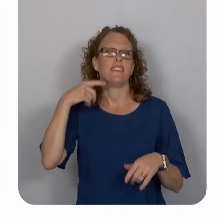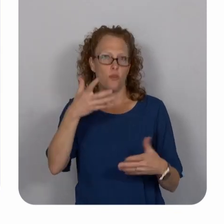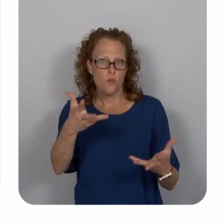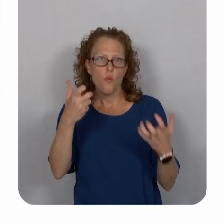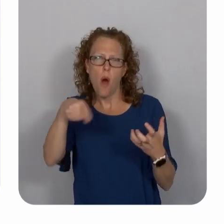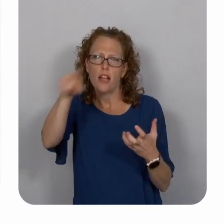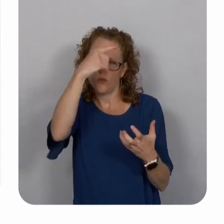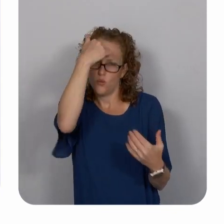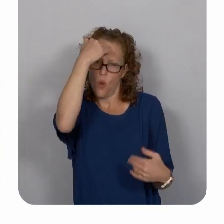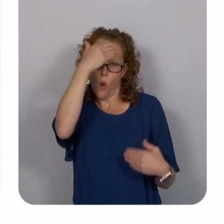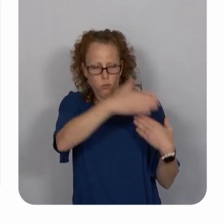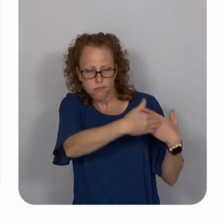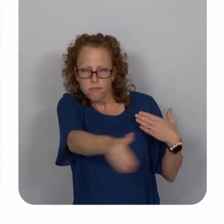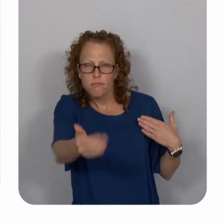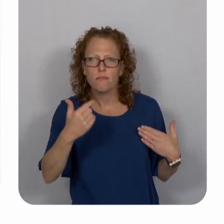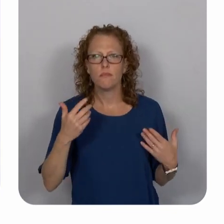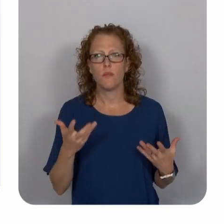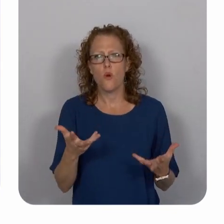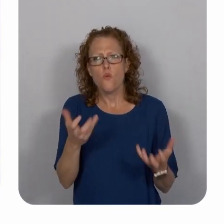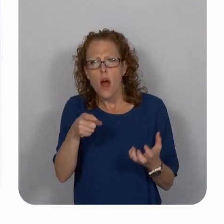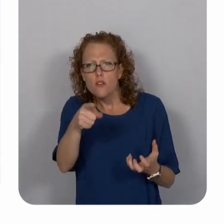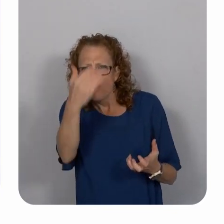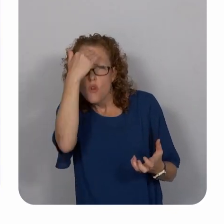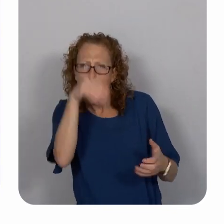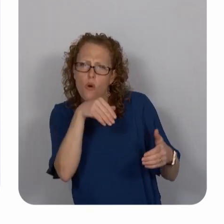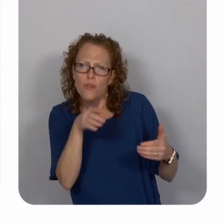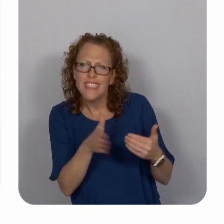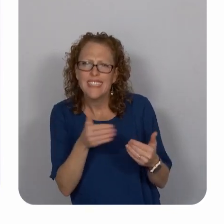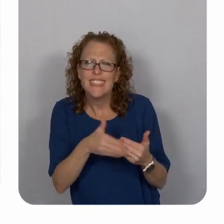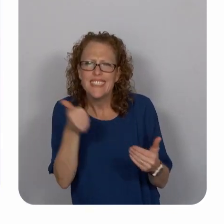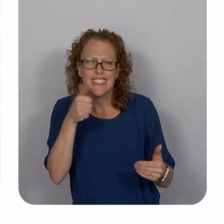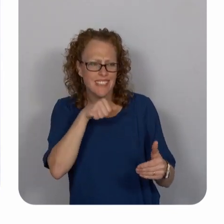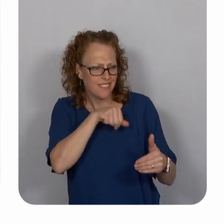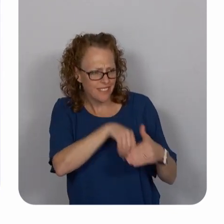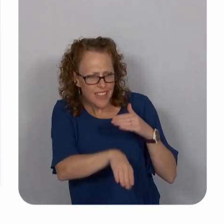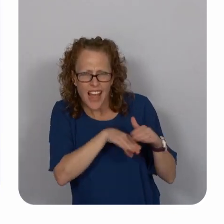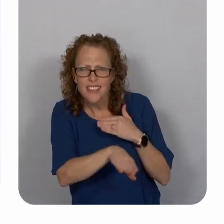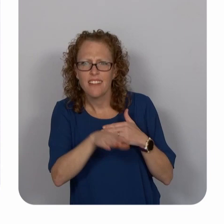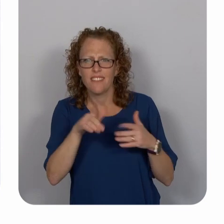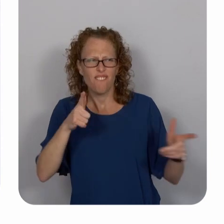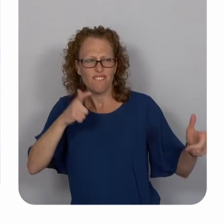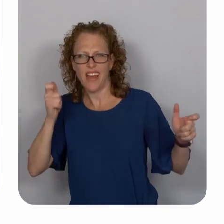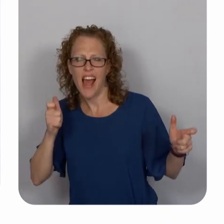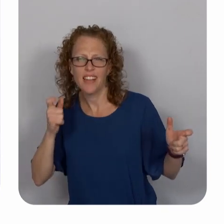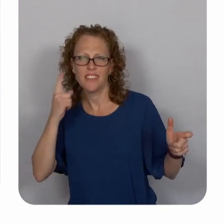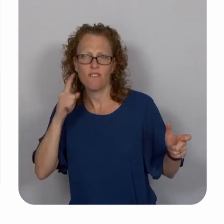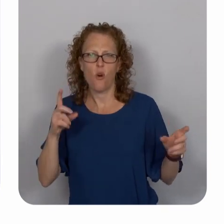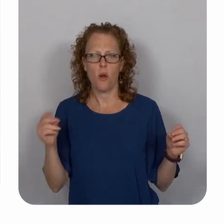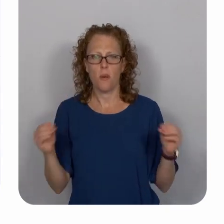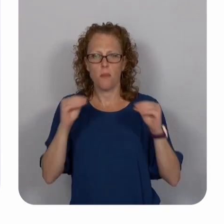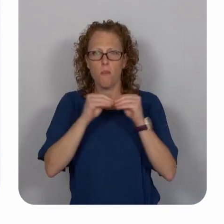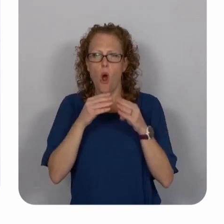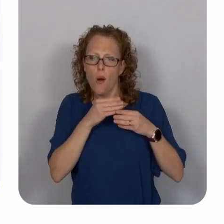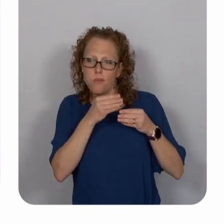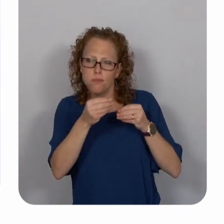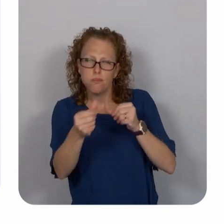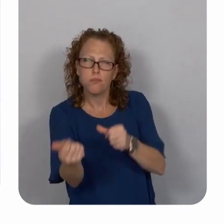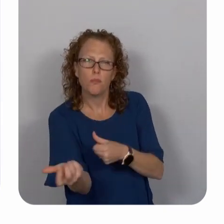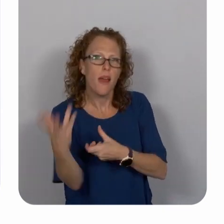We’re making it easier and faster to build more immersive MR experiences today.